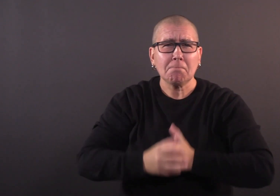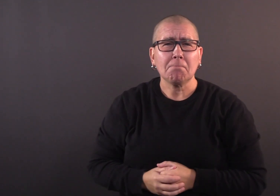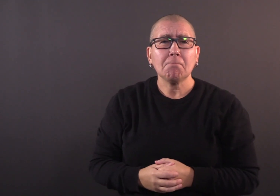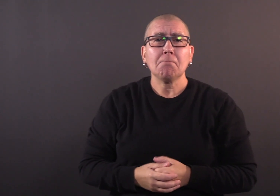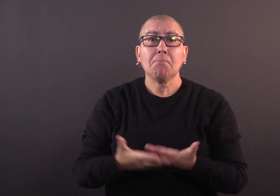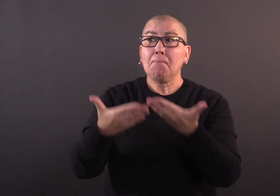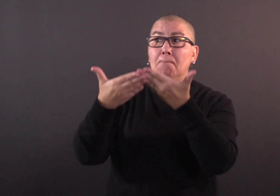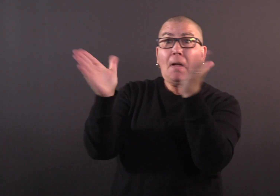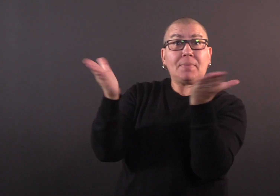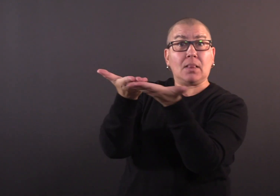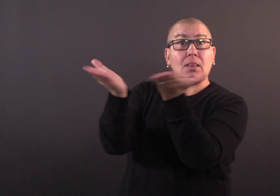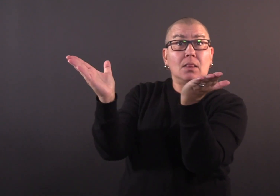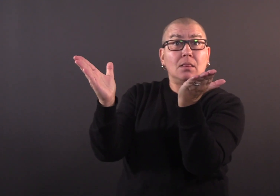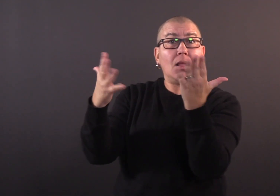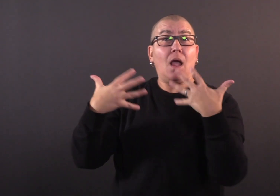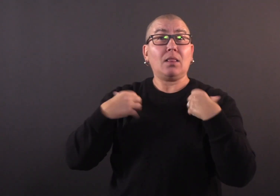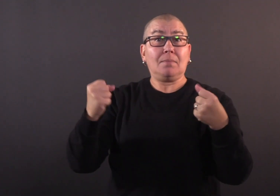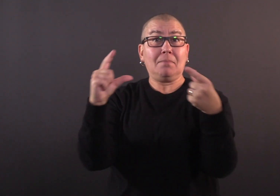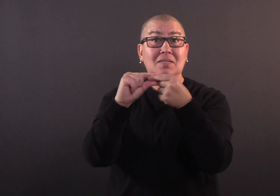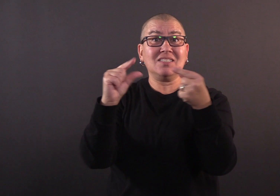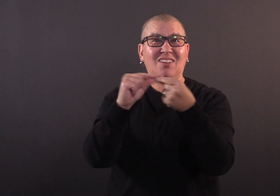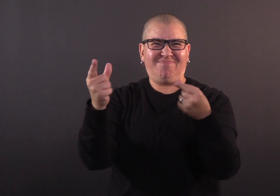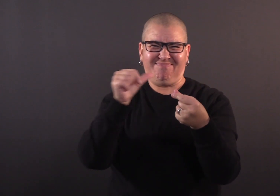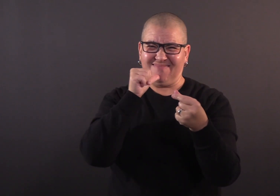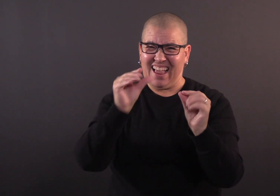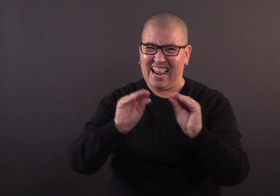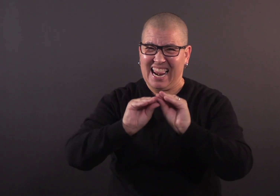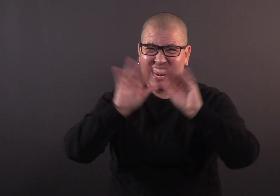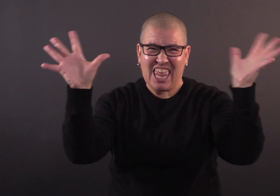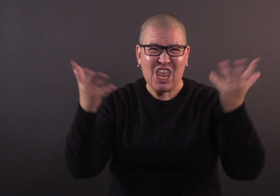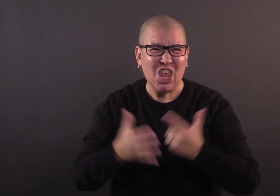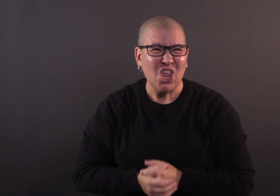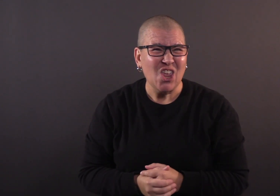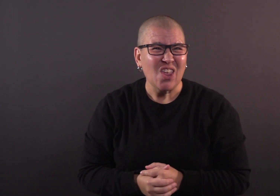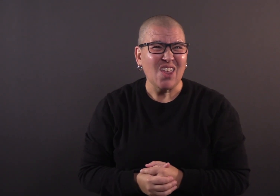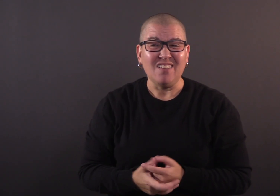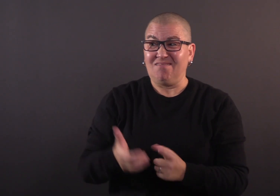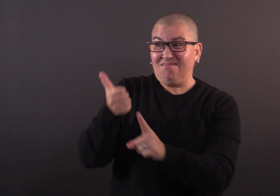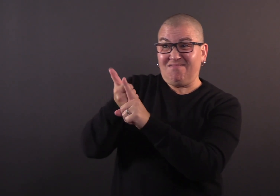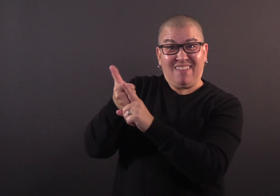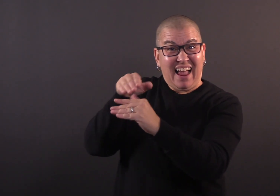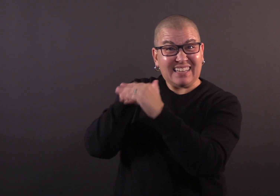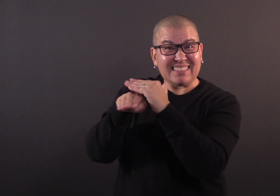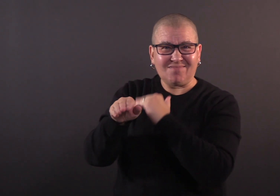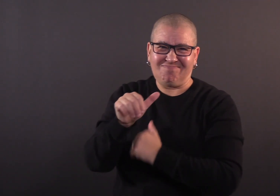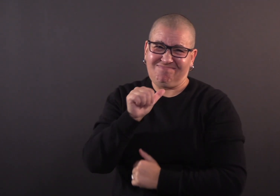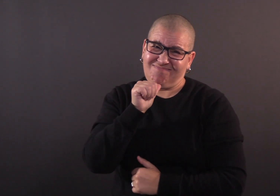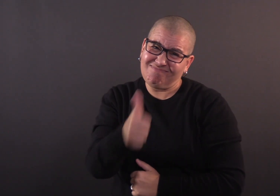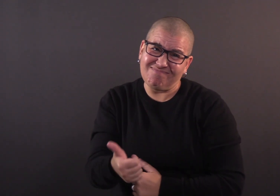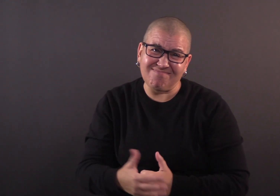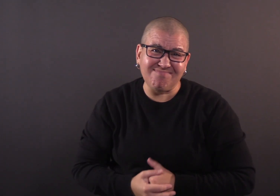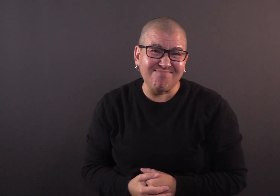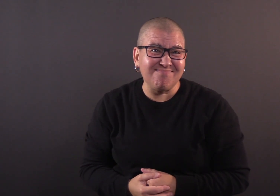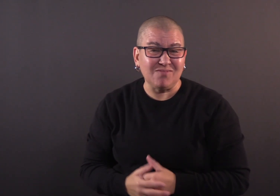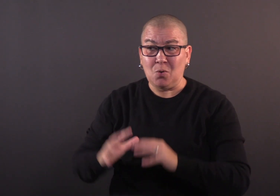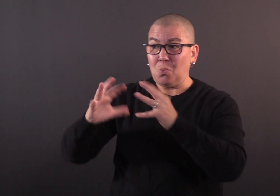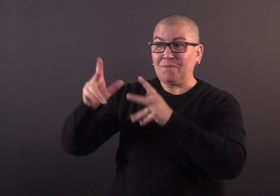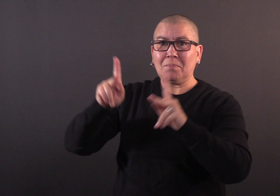challenges. For example, there was unclear public health messaging and lack of accessible messaging